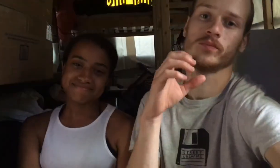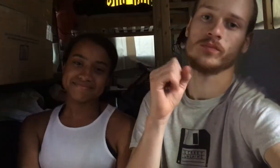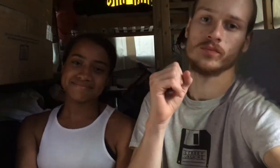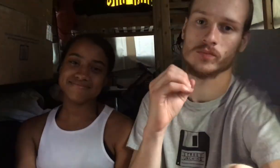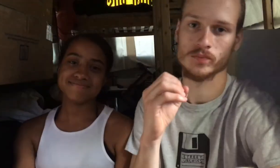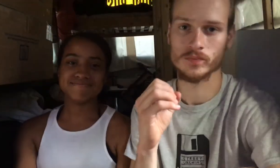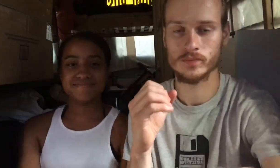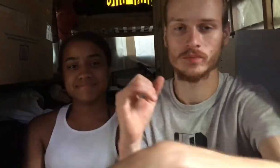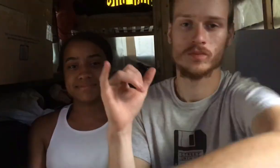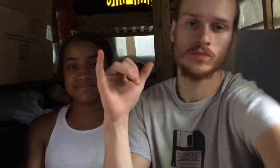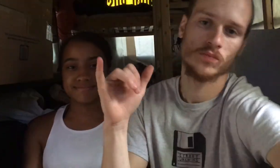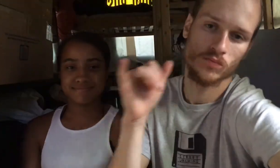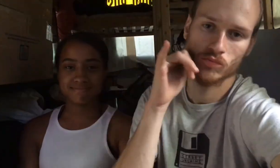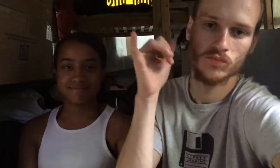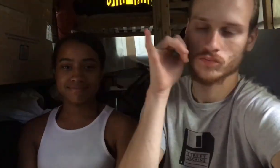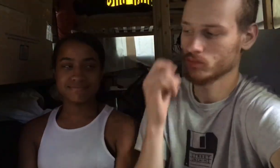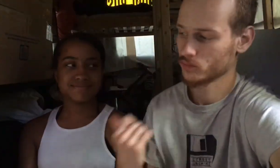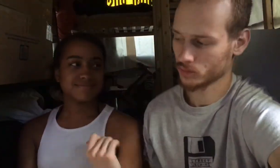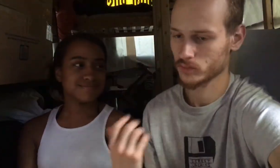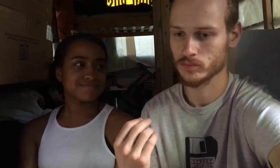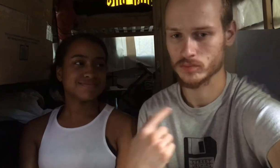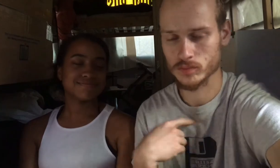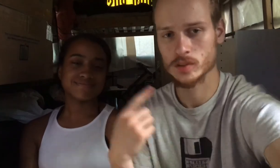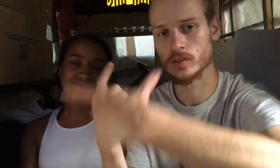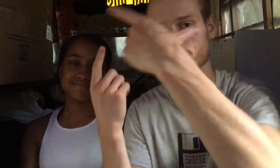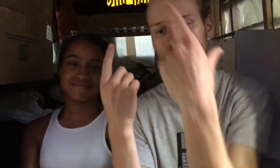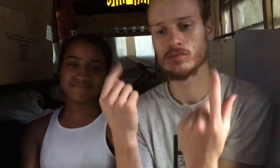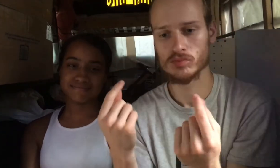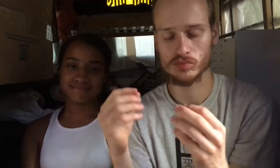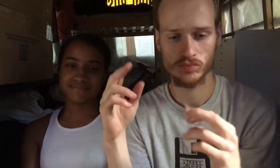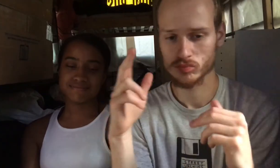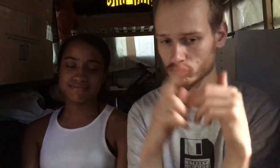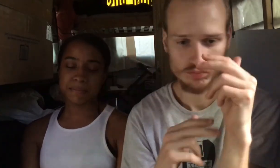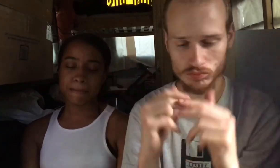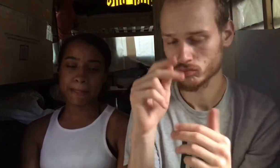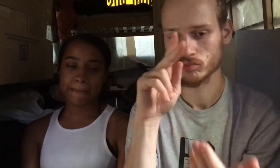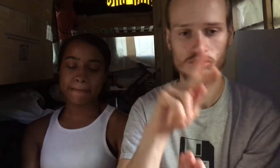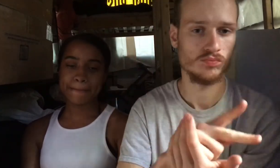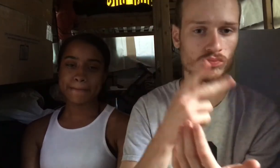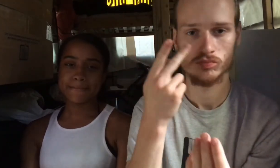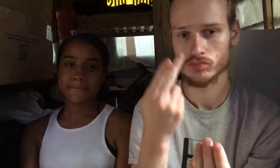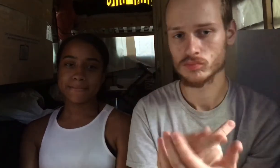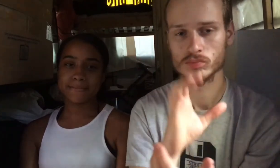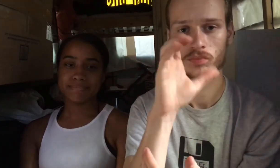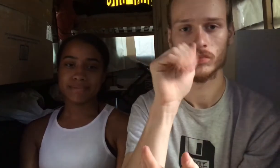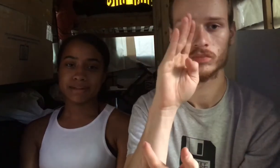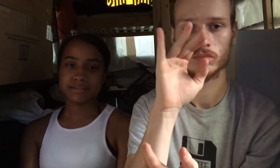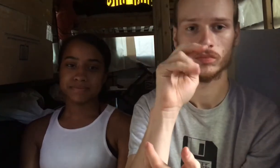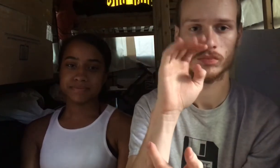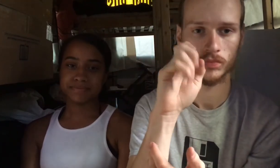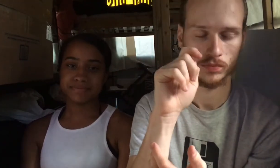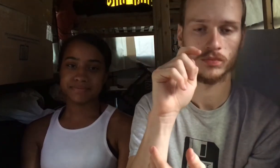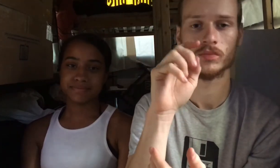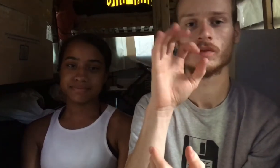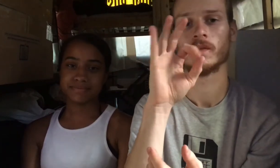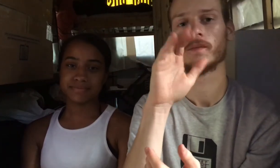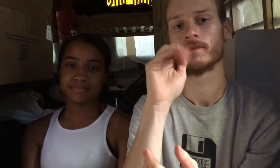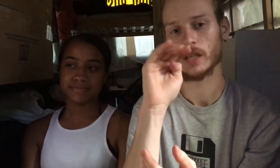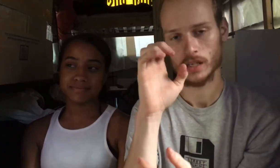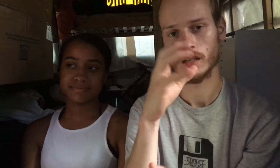So, Yesterday. My girlfriend and I was doing building on Kitchen cabinet frame